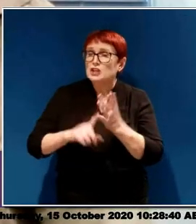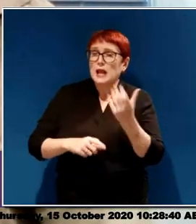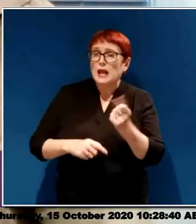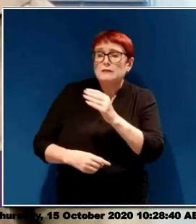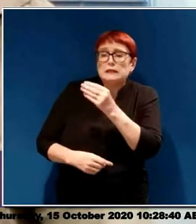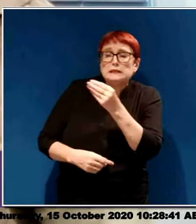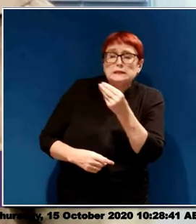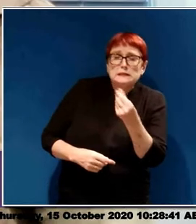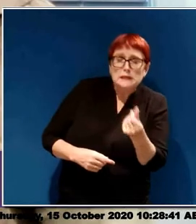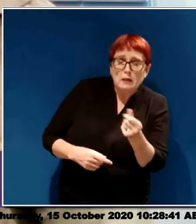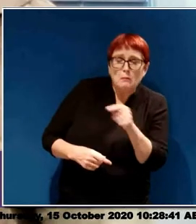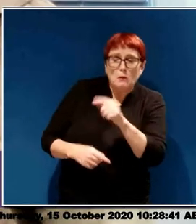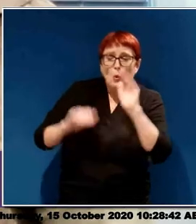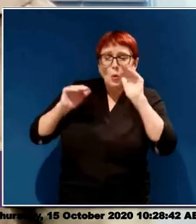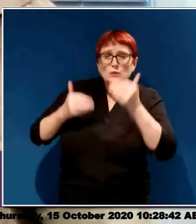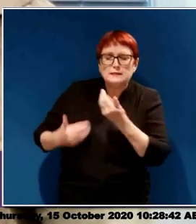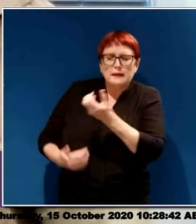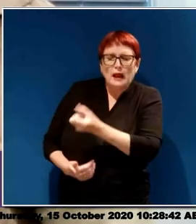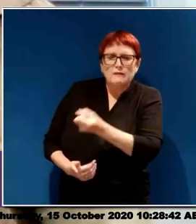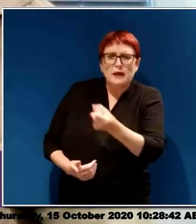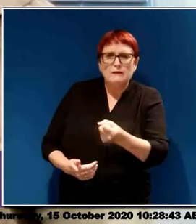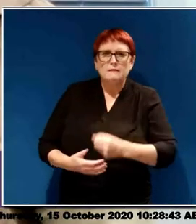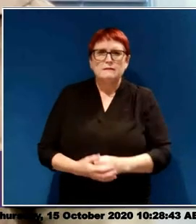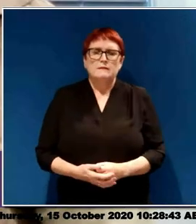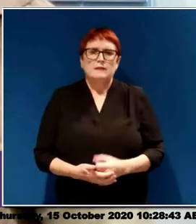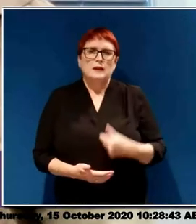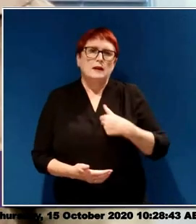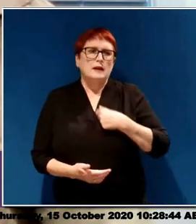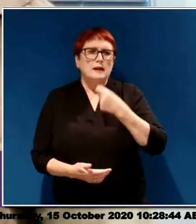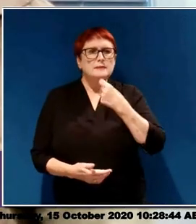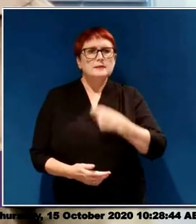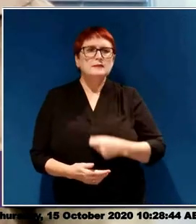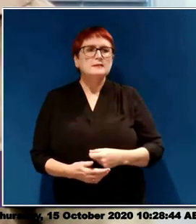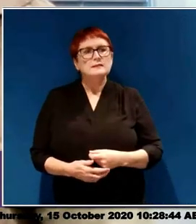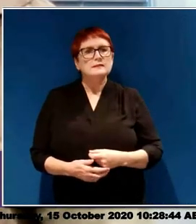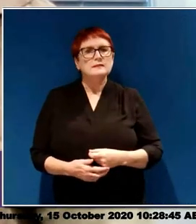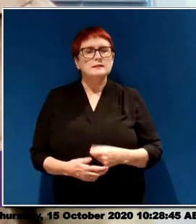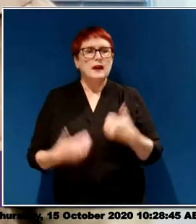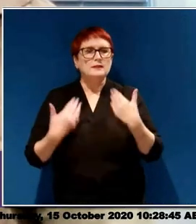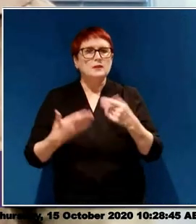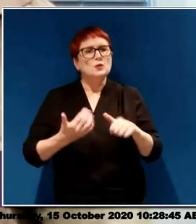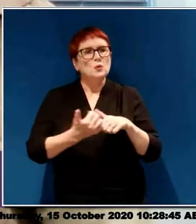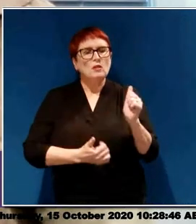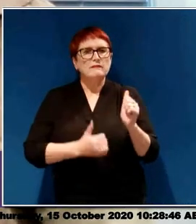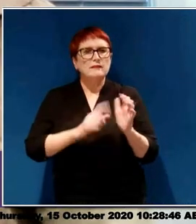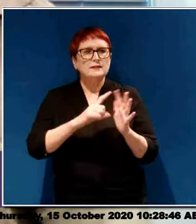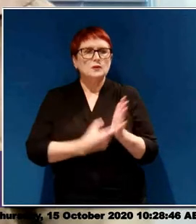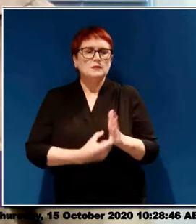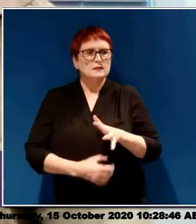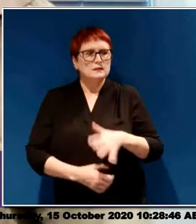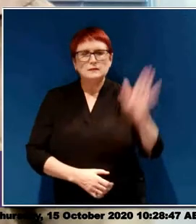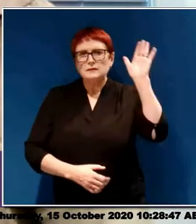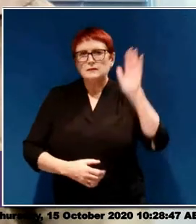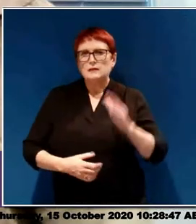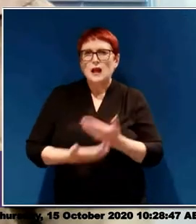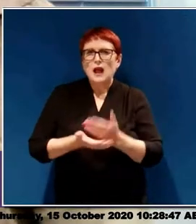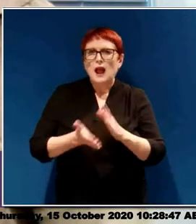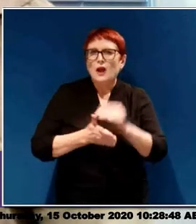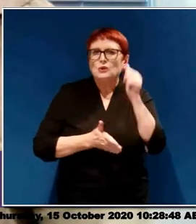and I think my sarcastic response was "I didn't know you were a clinical person so how can you determine that about my child?"